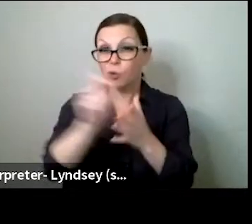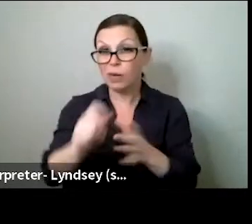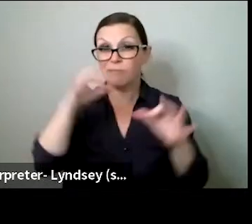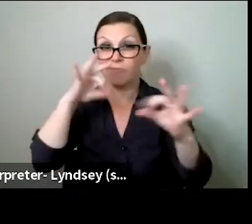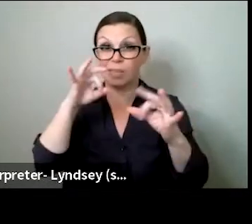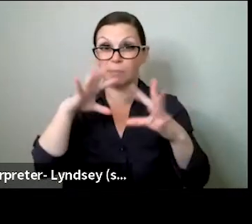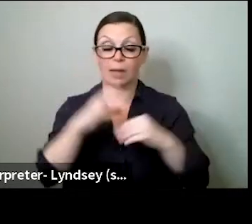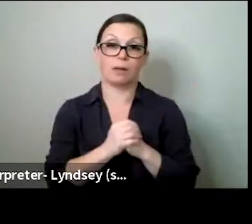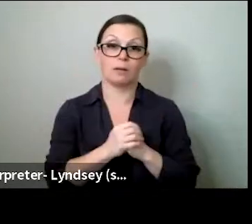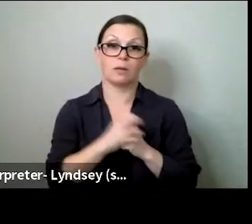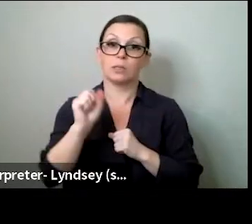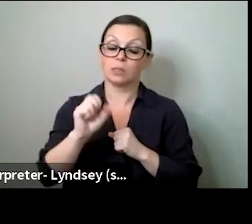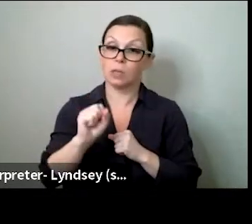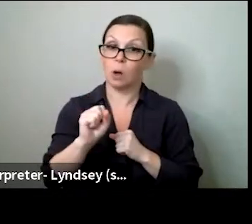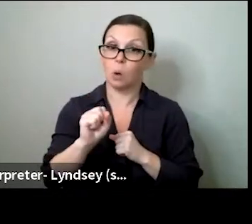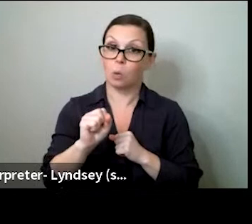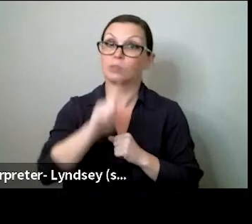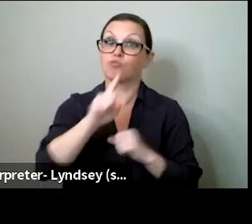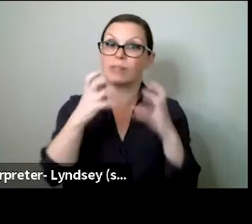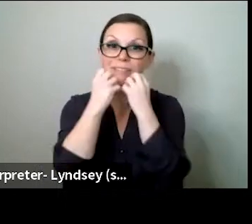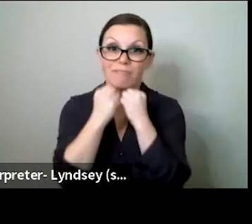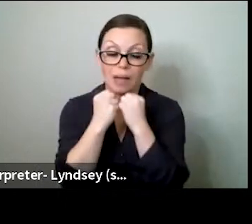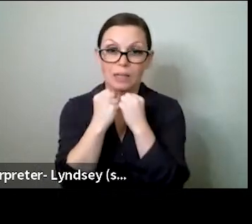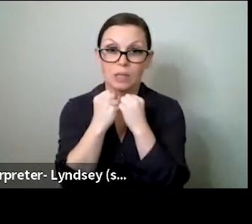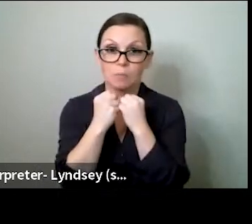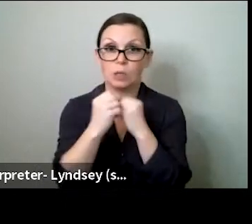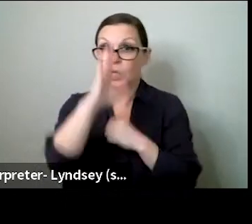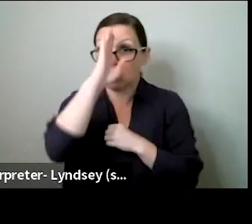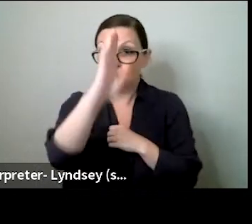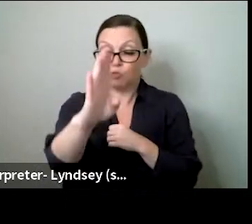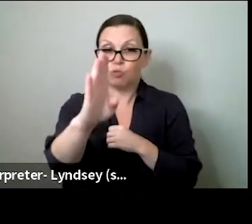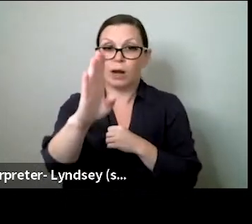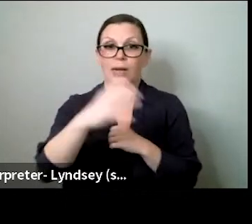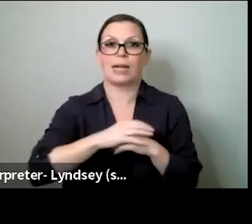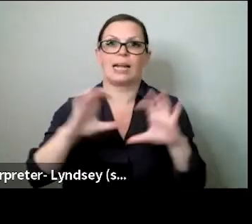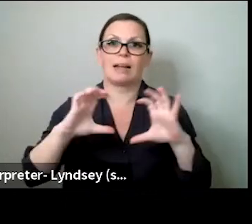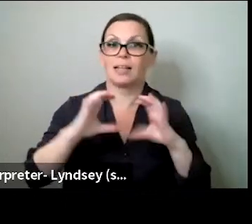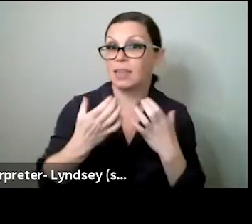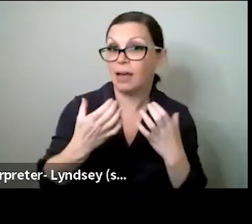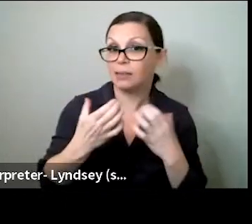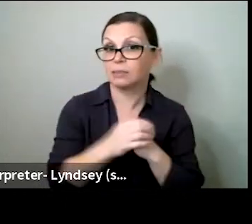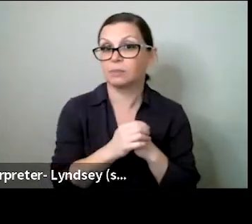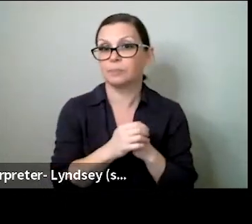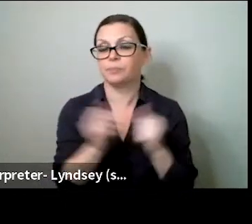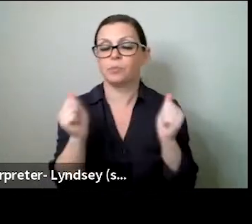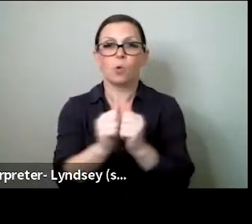So it's a really valuable and direct class with great feedback.